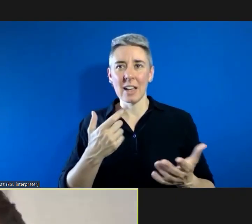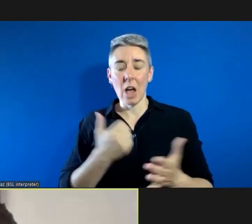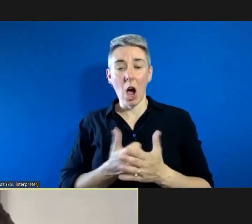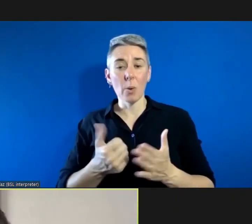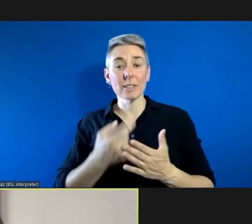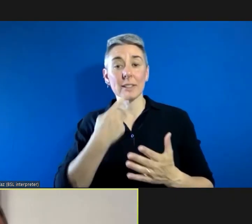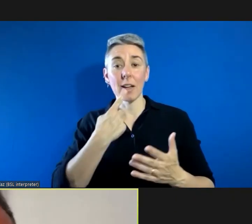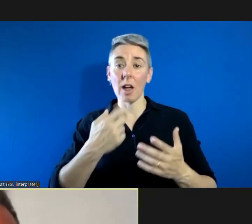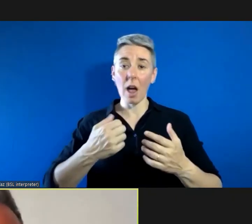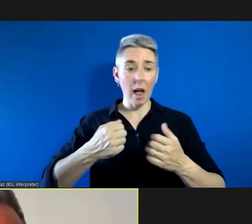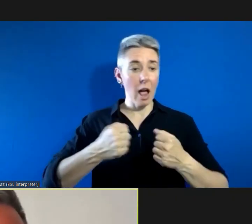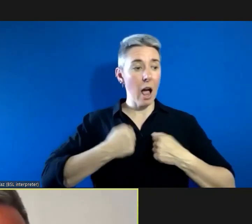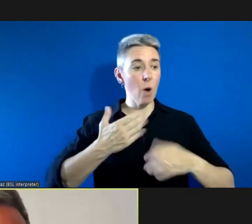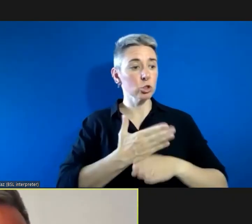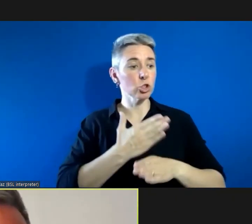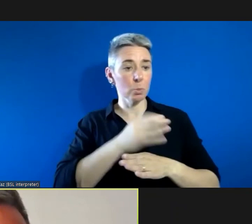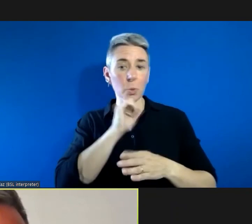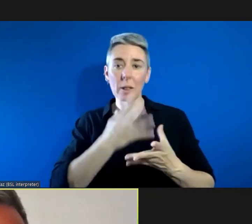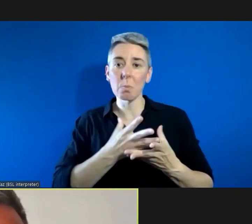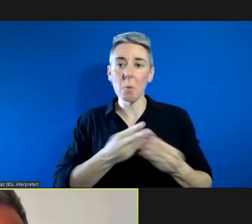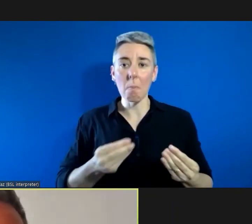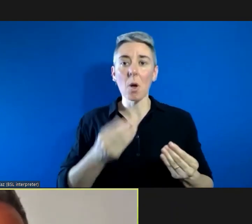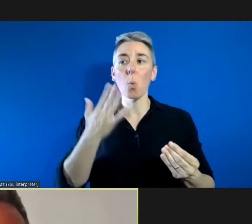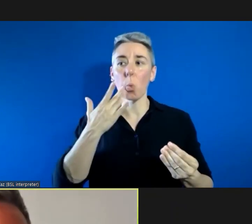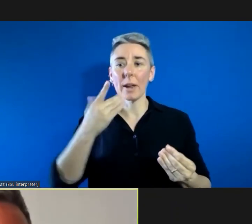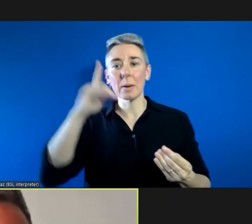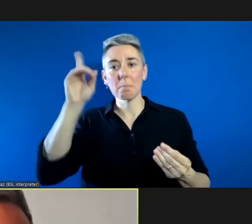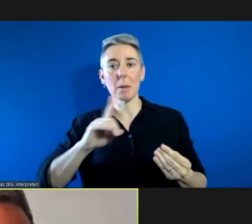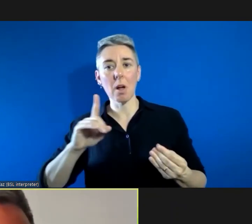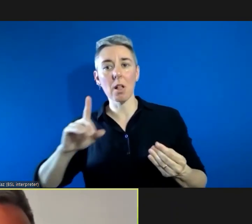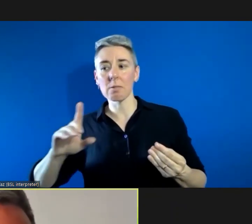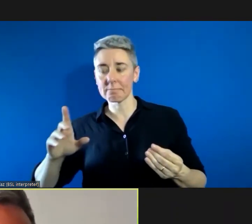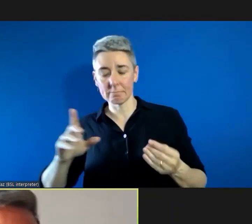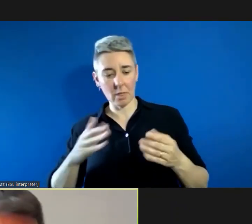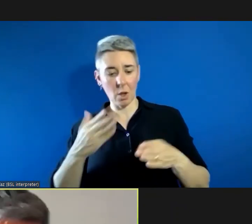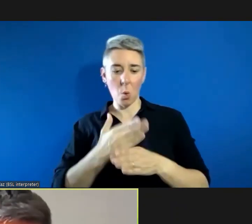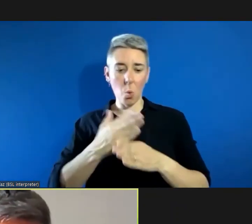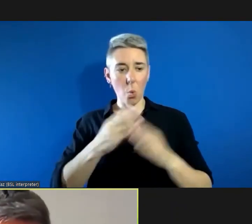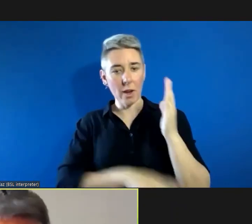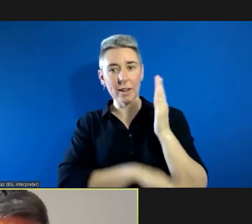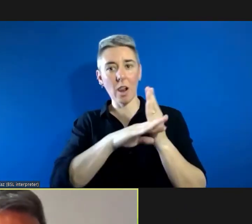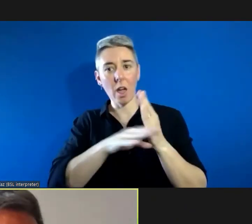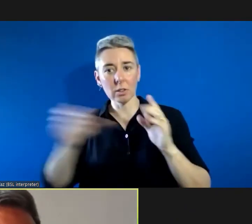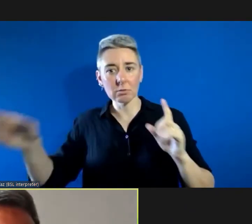when people start going into into Eton to encourage people to become brick layers. We